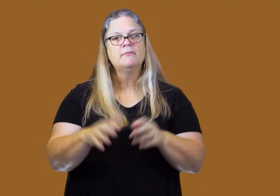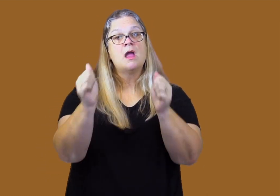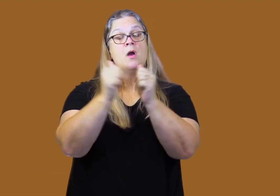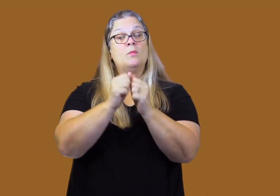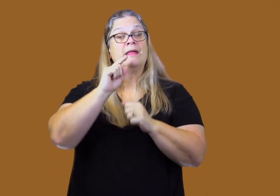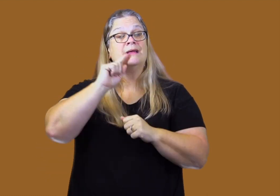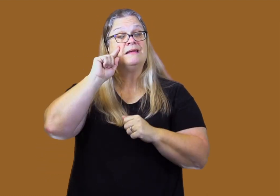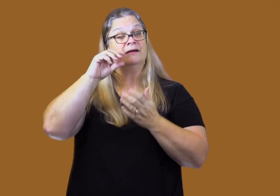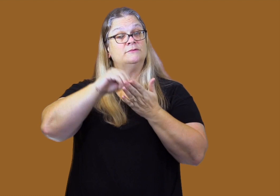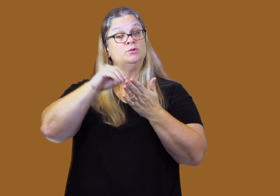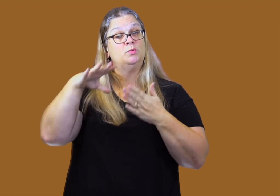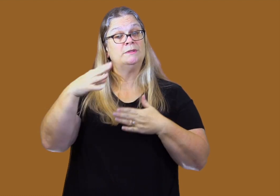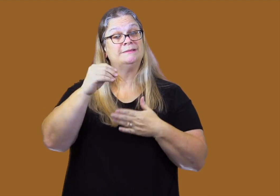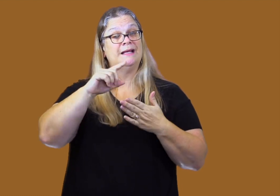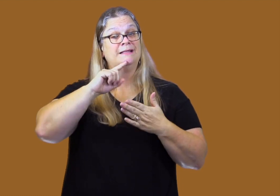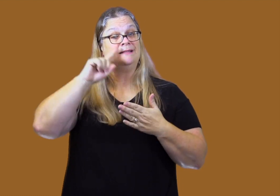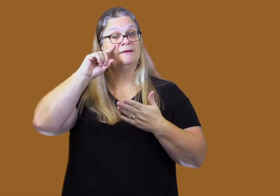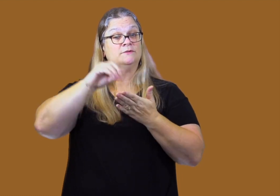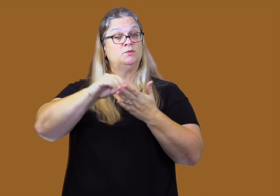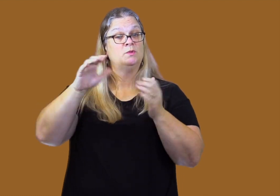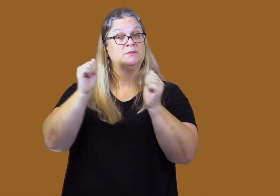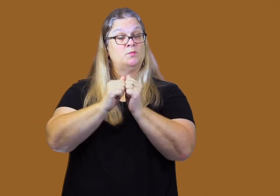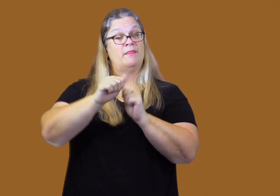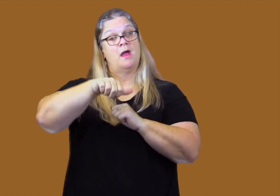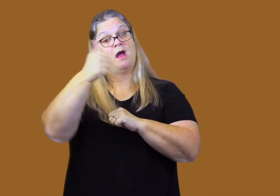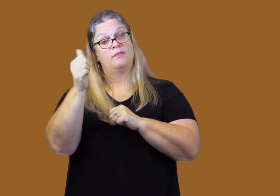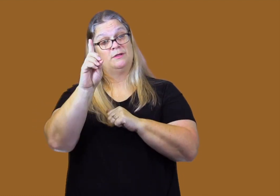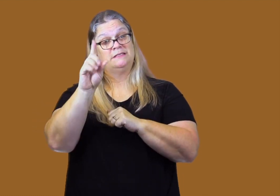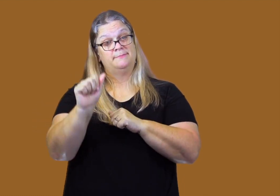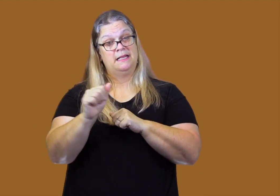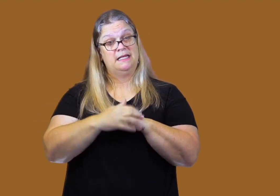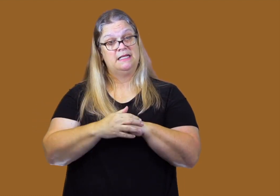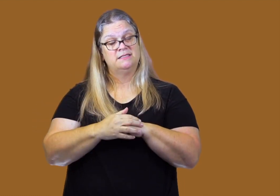With deaf students and deaf students with additional disabilities,